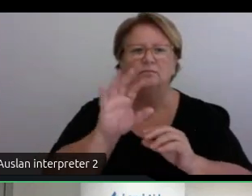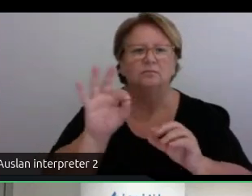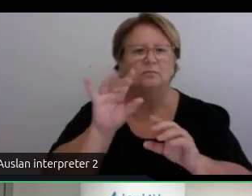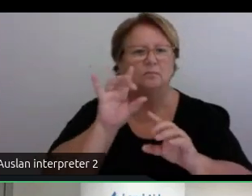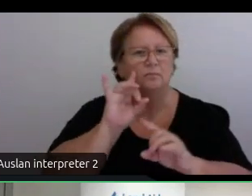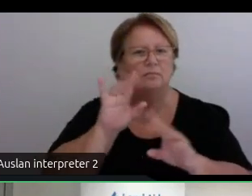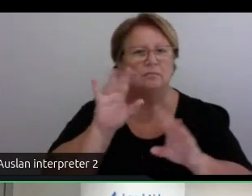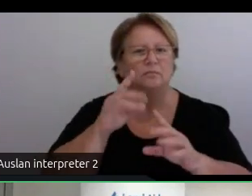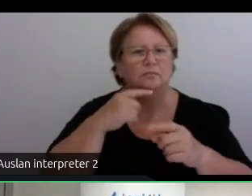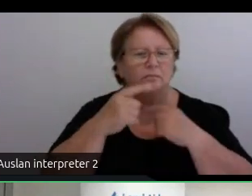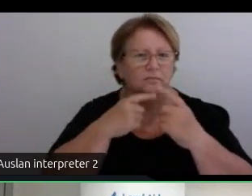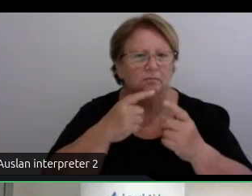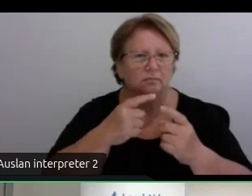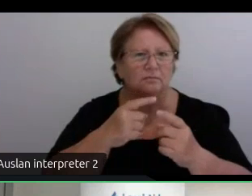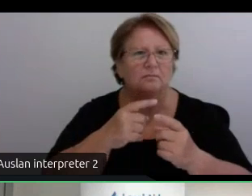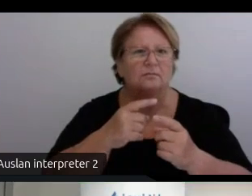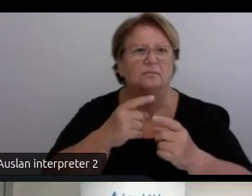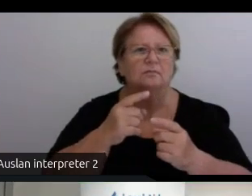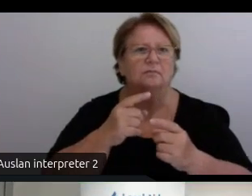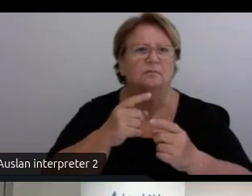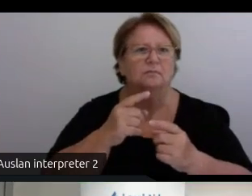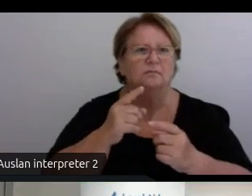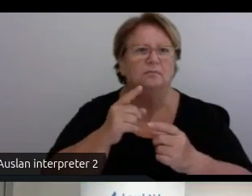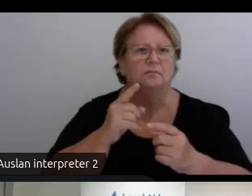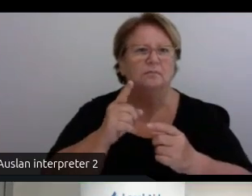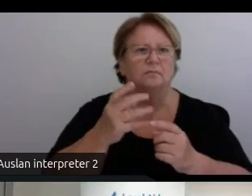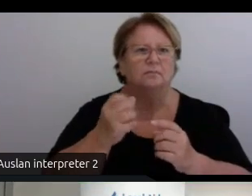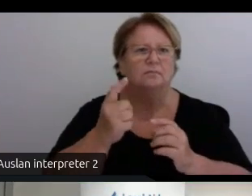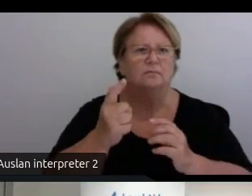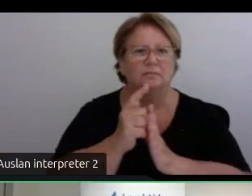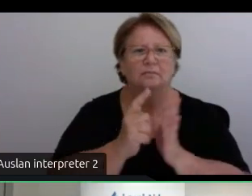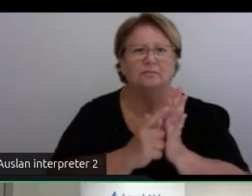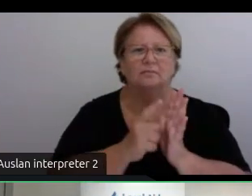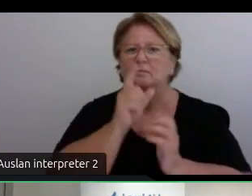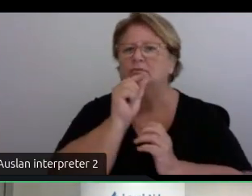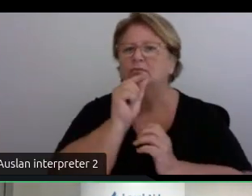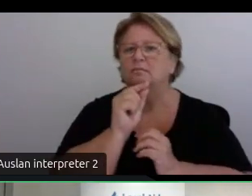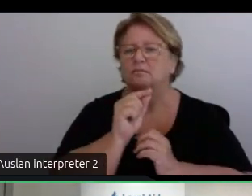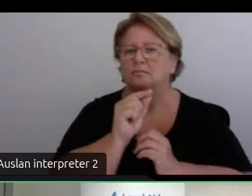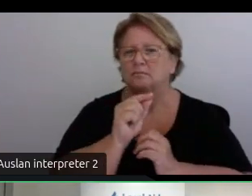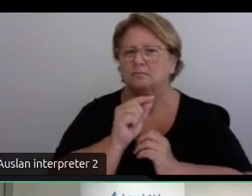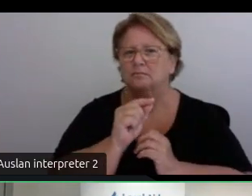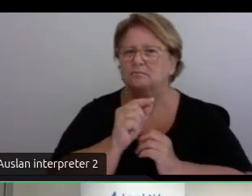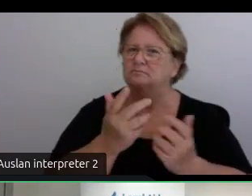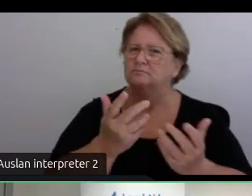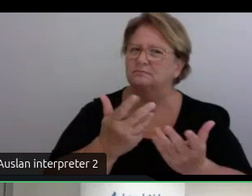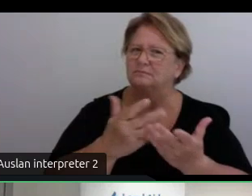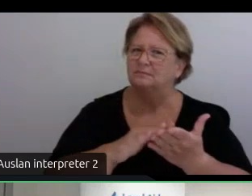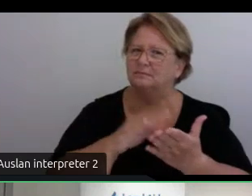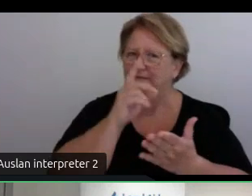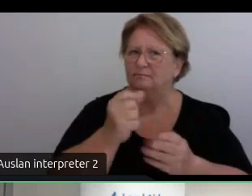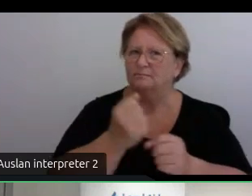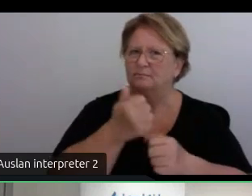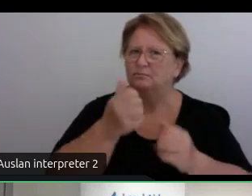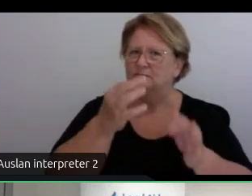argument would be how do you know the person has the legal capacity in a vertical commerce? Yeah.